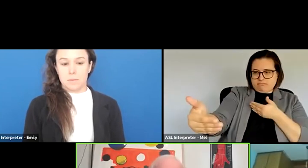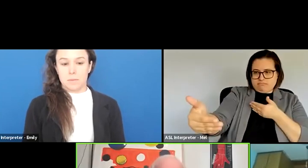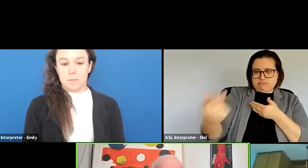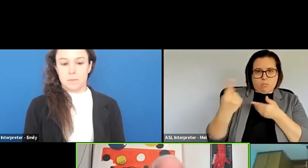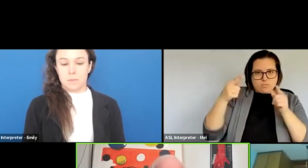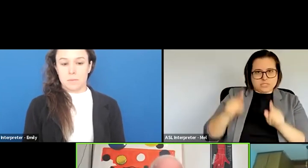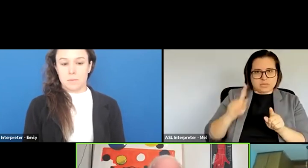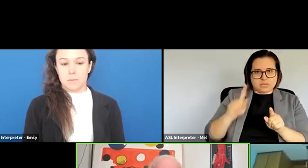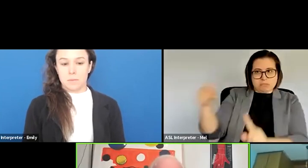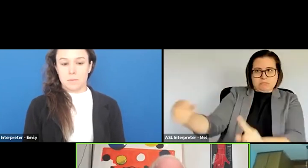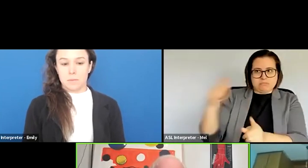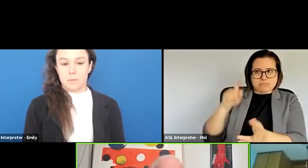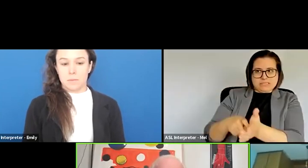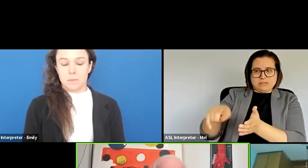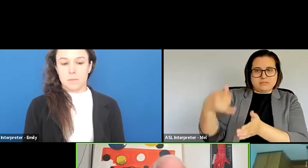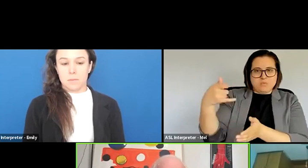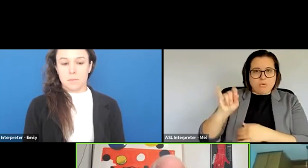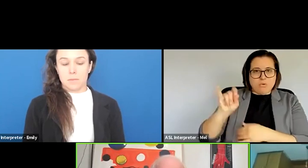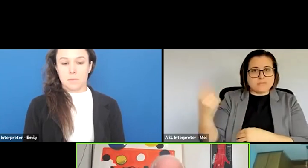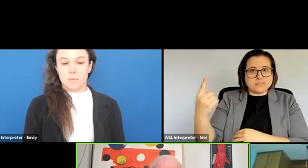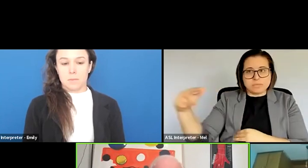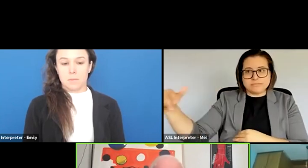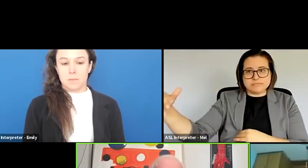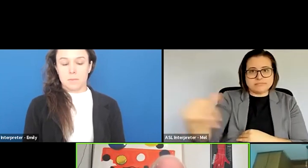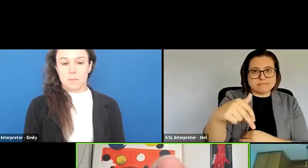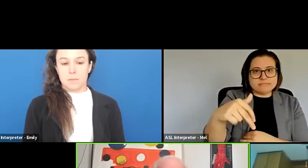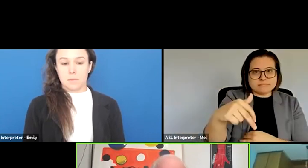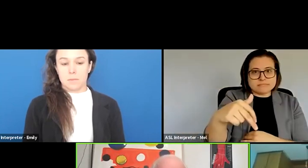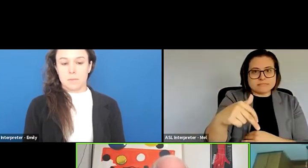majority of times, if someone crossing a street gets out in the way and my driver isn't stopping,